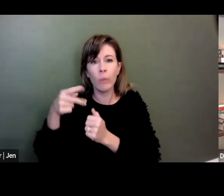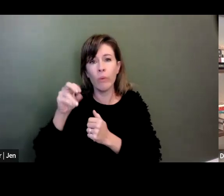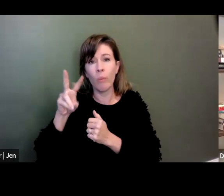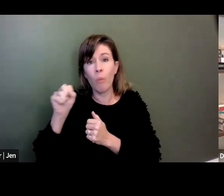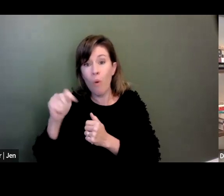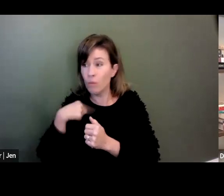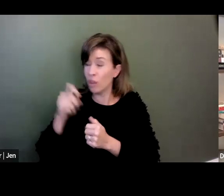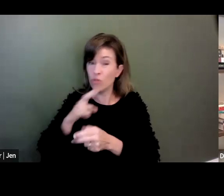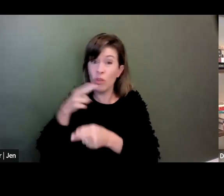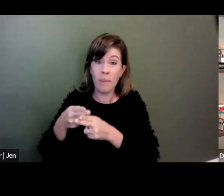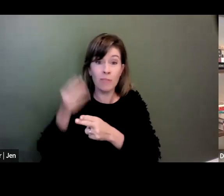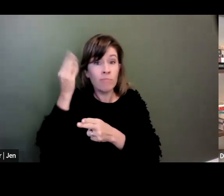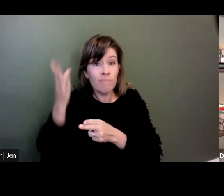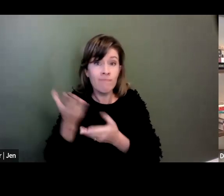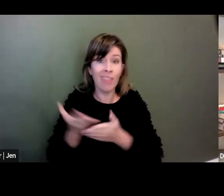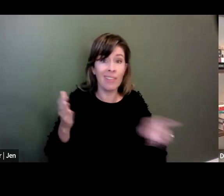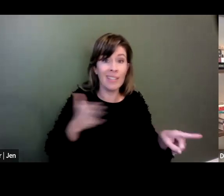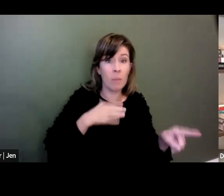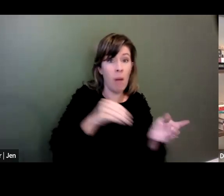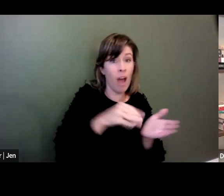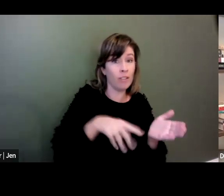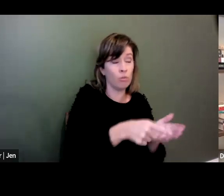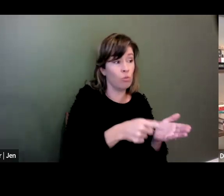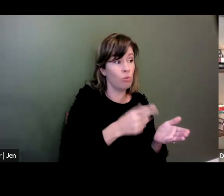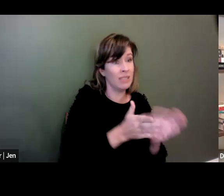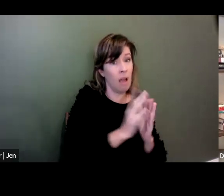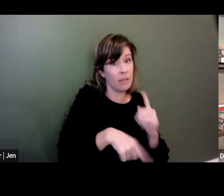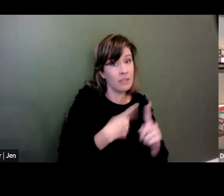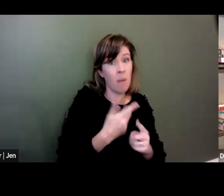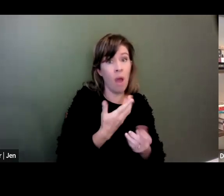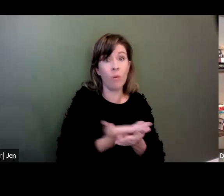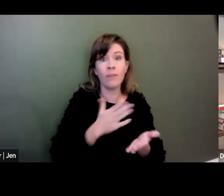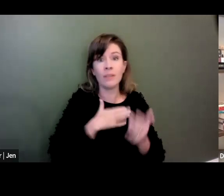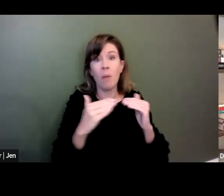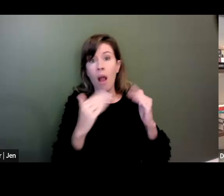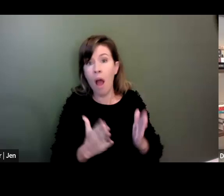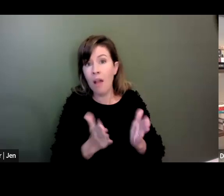that my students are asking about. Here are the things my colleagues are asking about. Because not all of us have